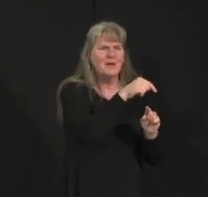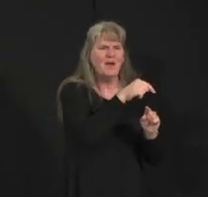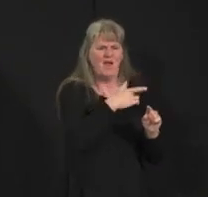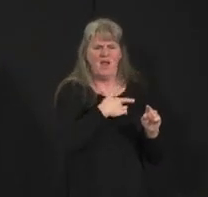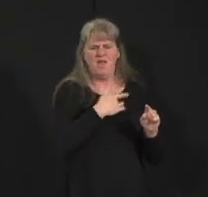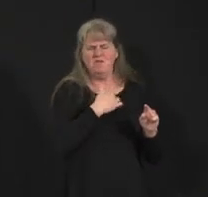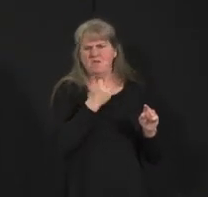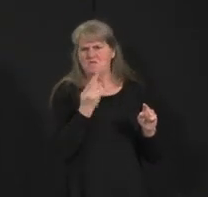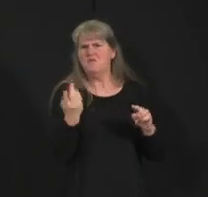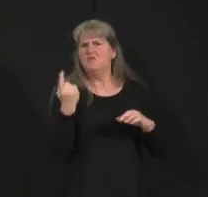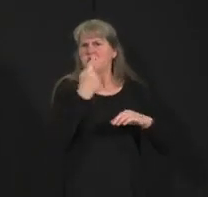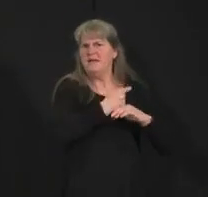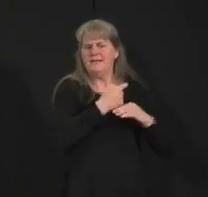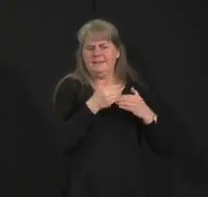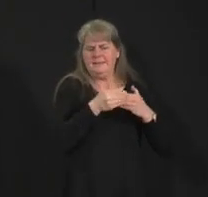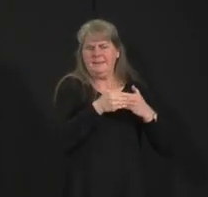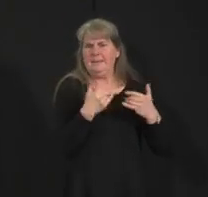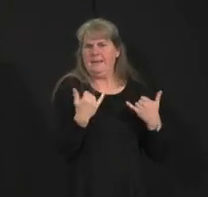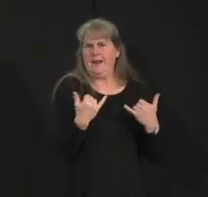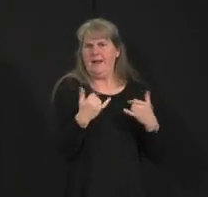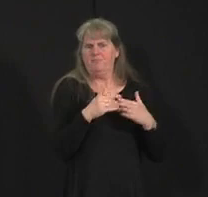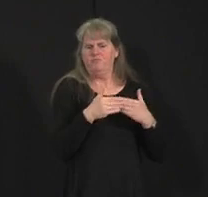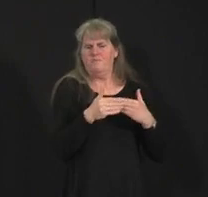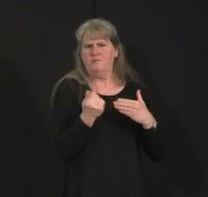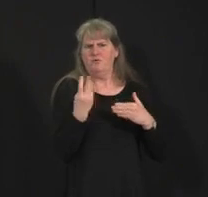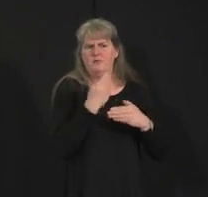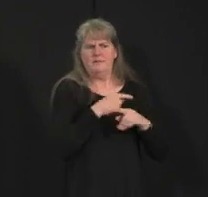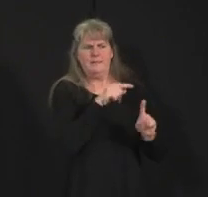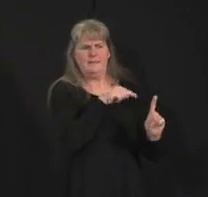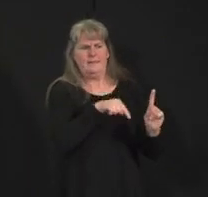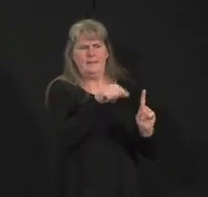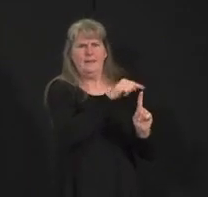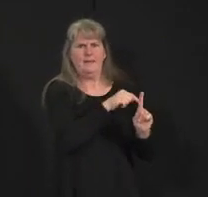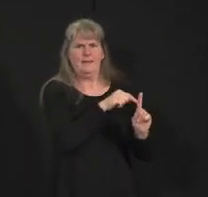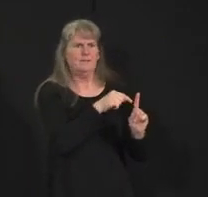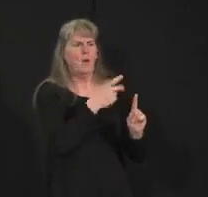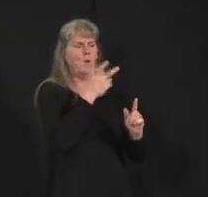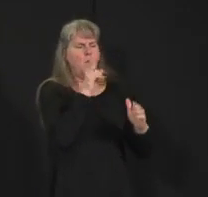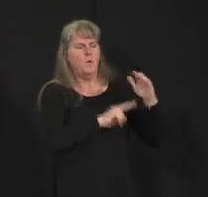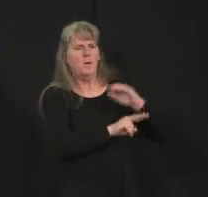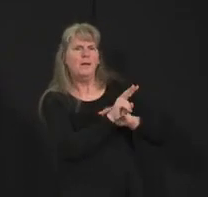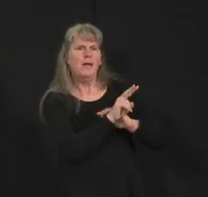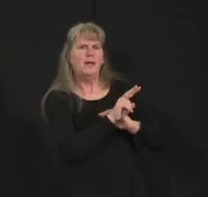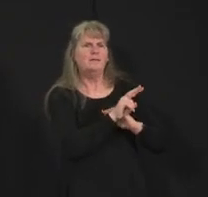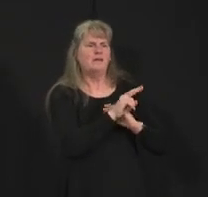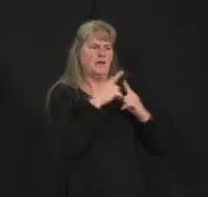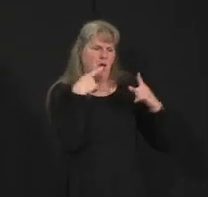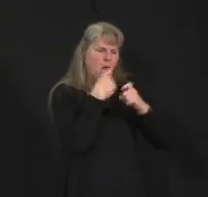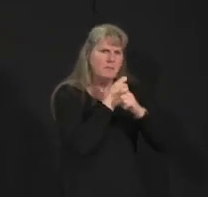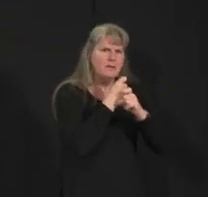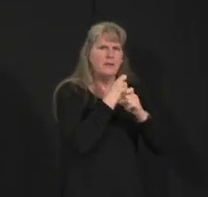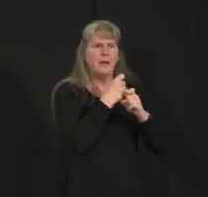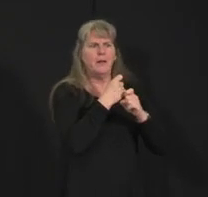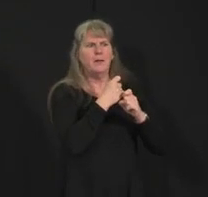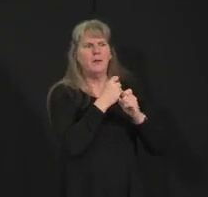next couple of days how many complications we anticipate on this particular cluster and how